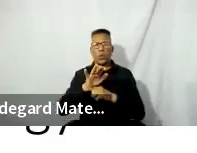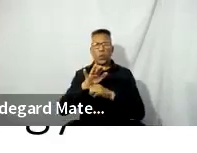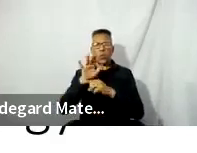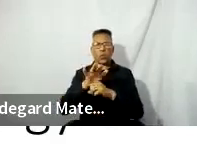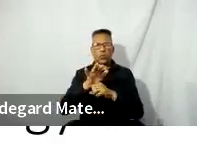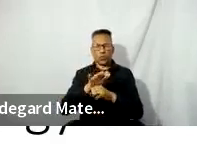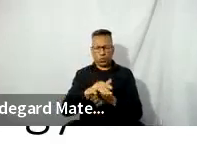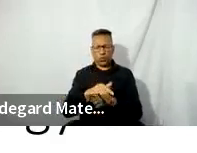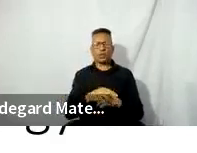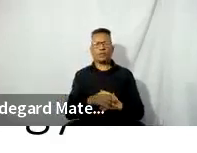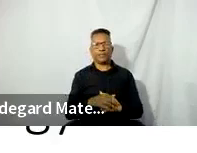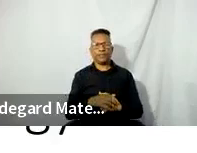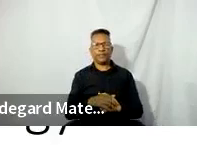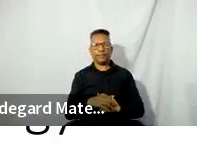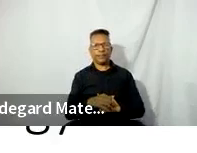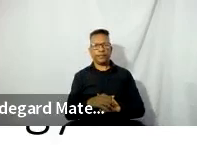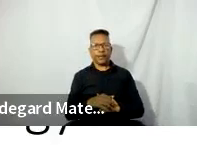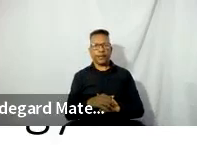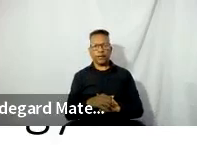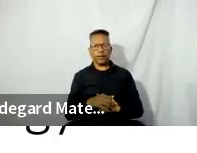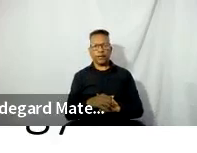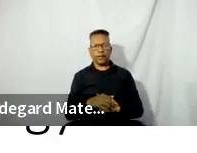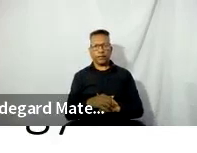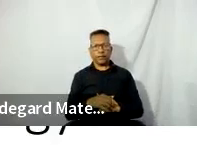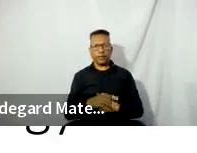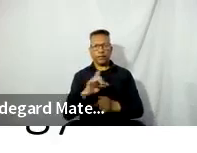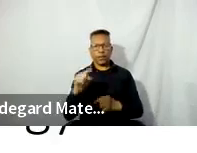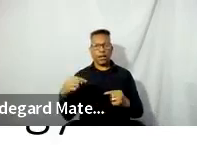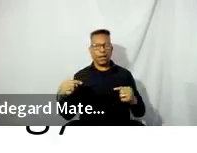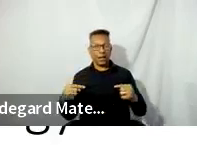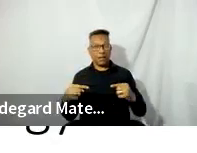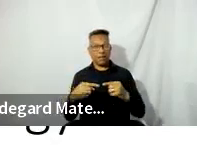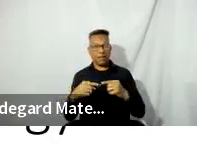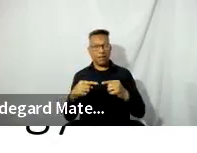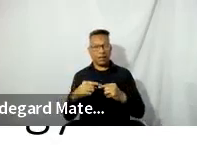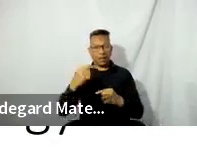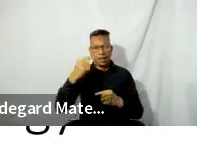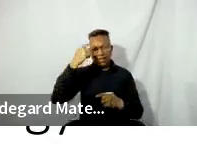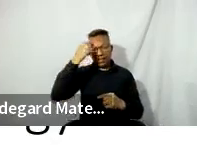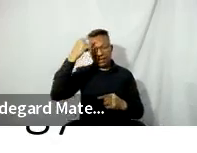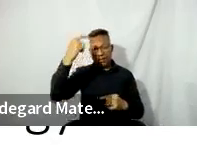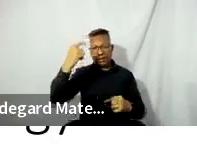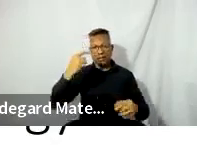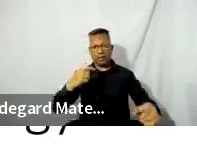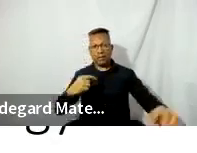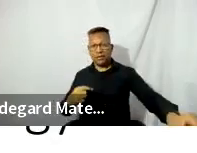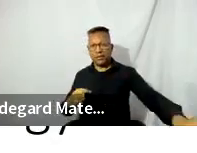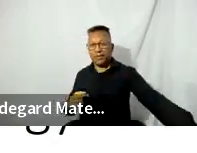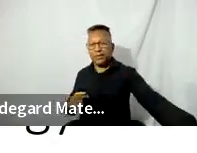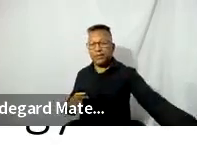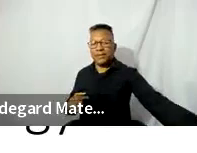the key the key formulation, I think, and conception of the connection between the ideas that we that Vigots he had